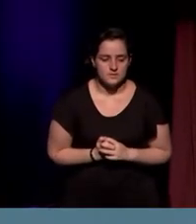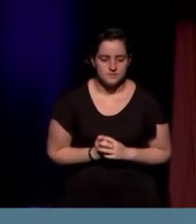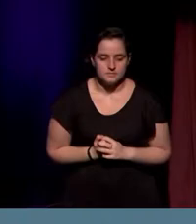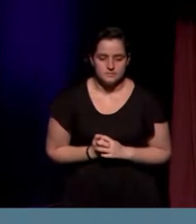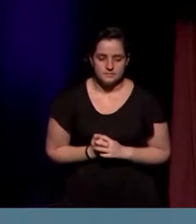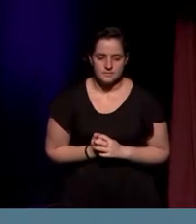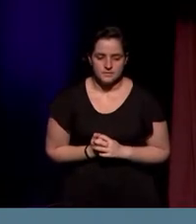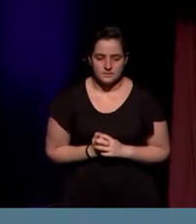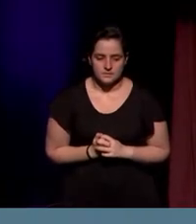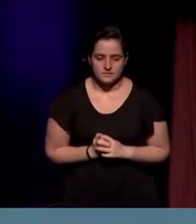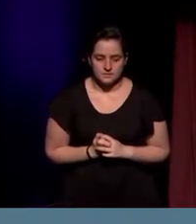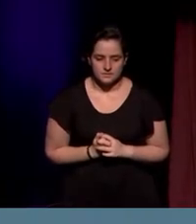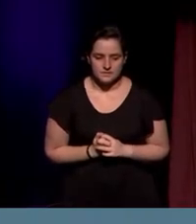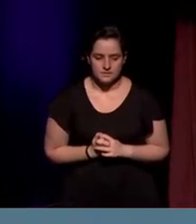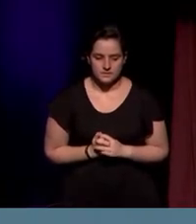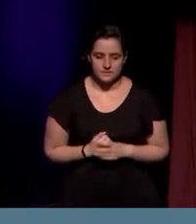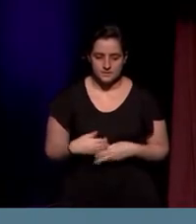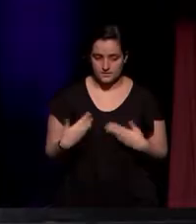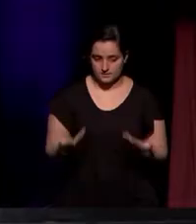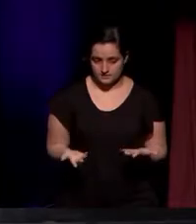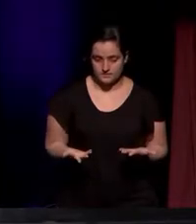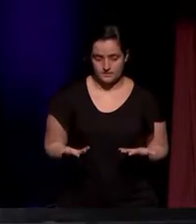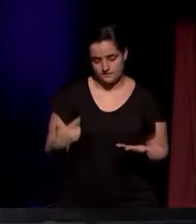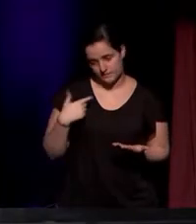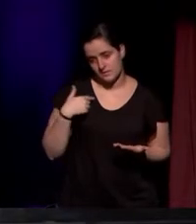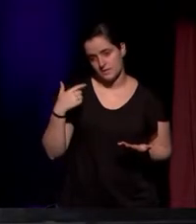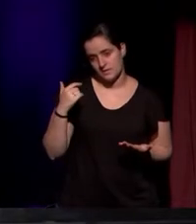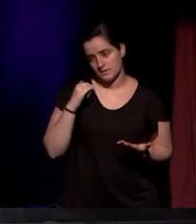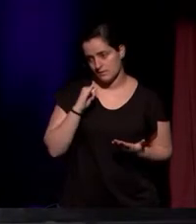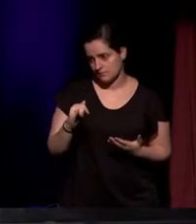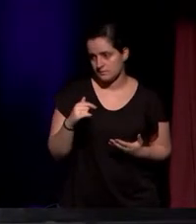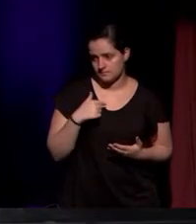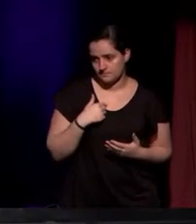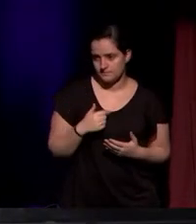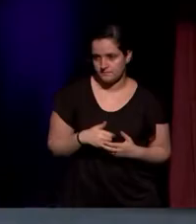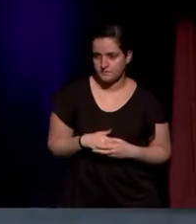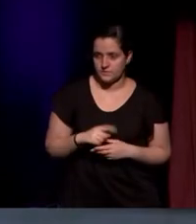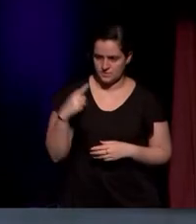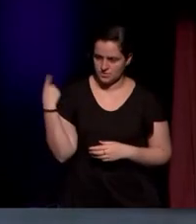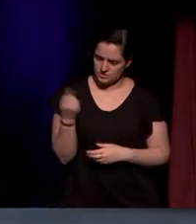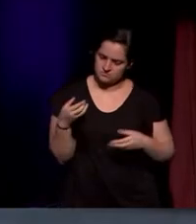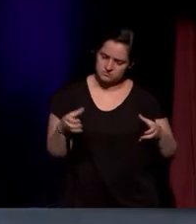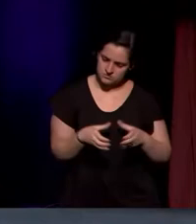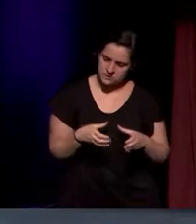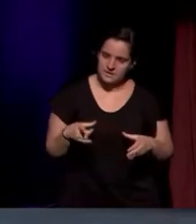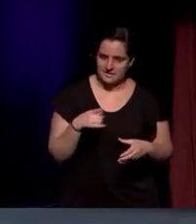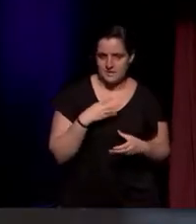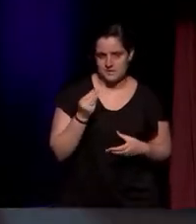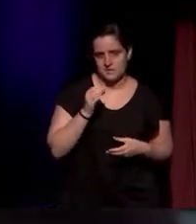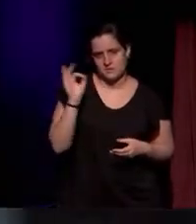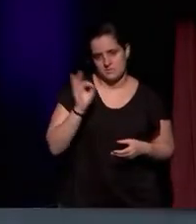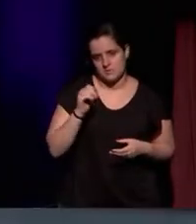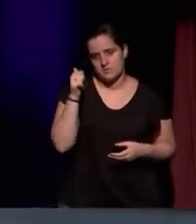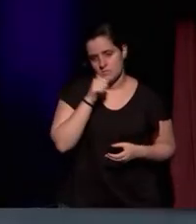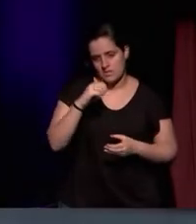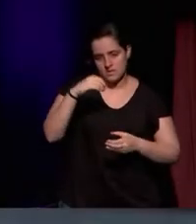So, as I mentioned, we have a large proportion of women in Parliament,